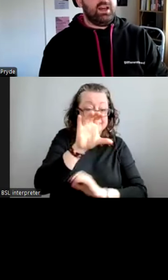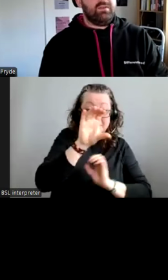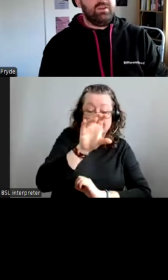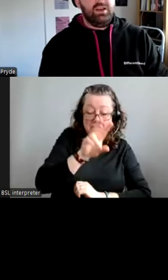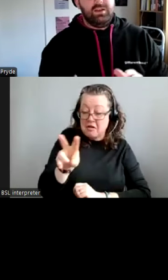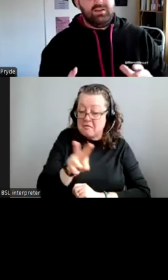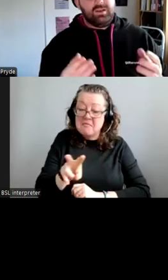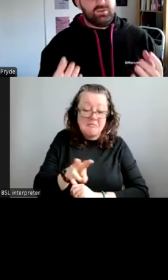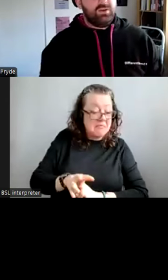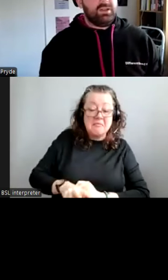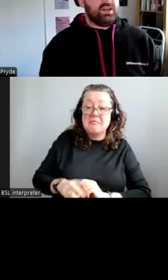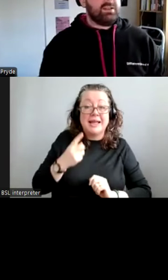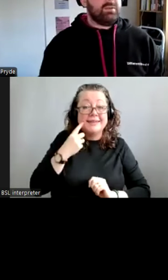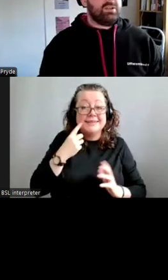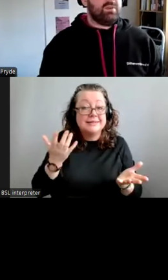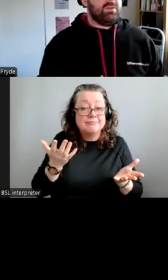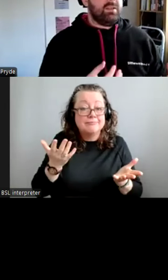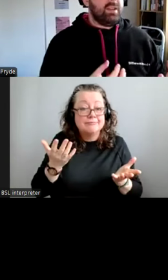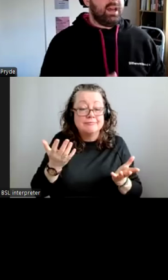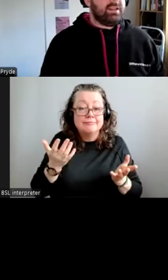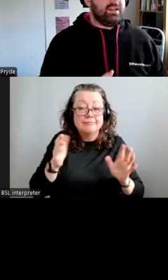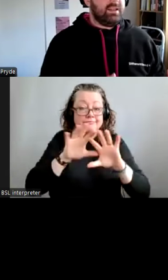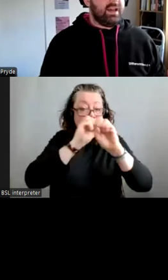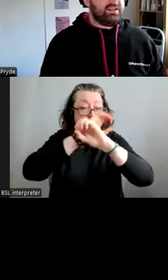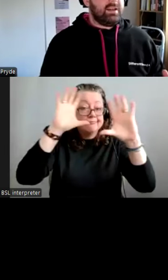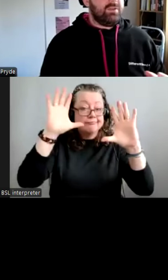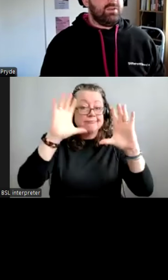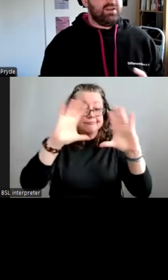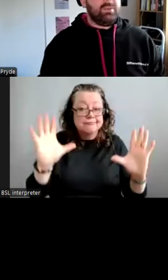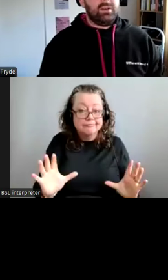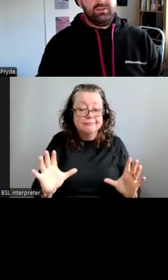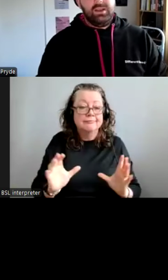They have visual context of what's around that view event button.